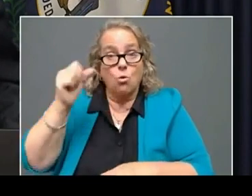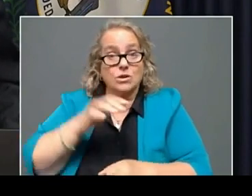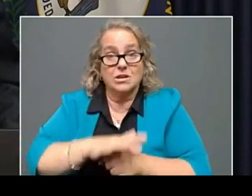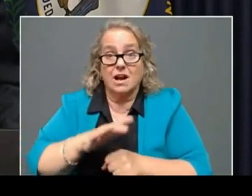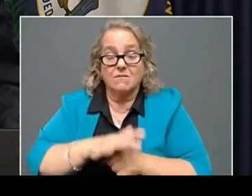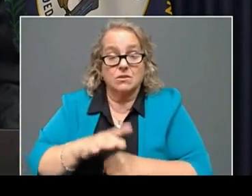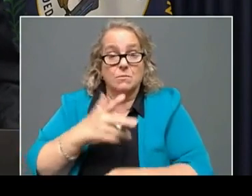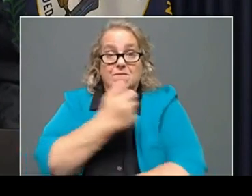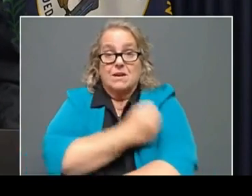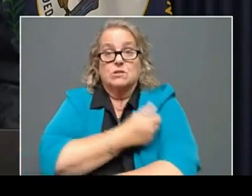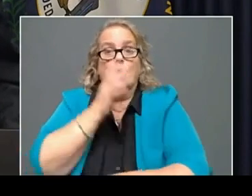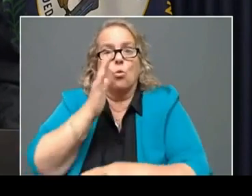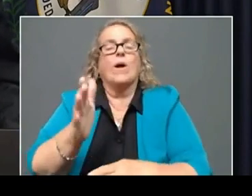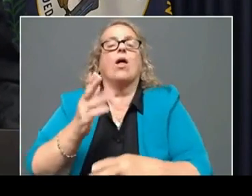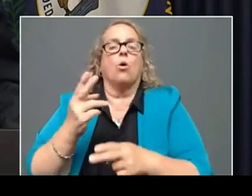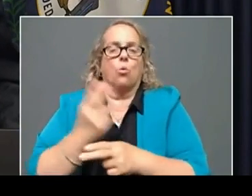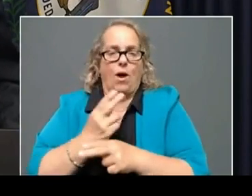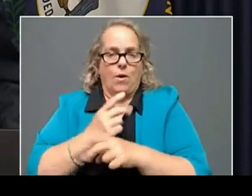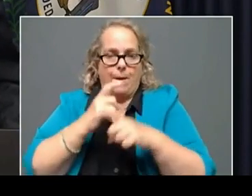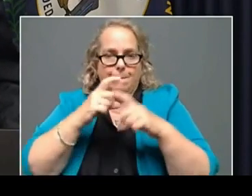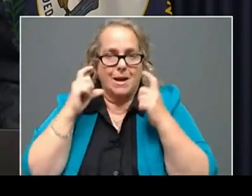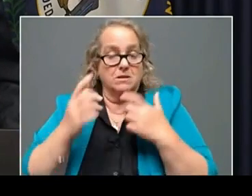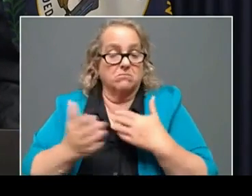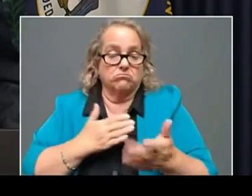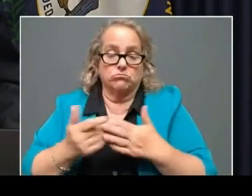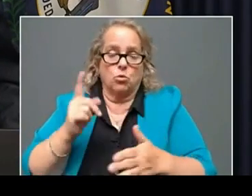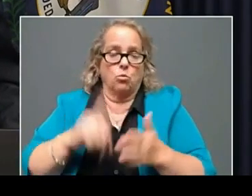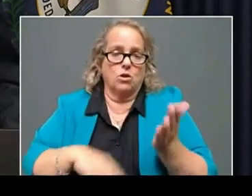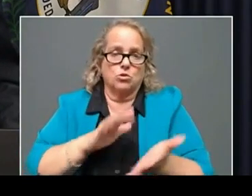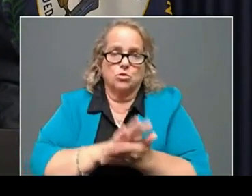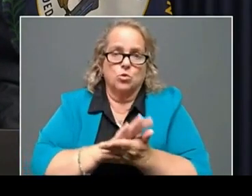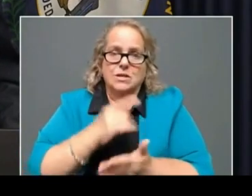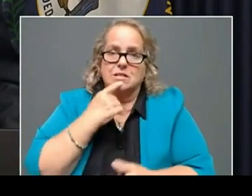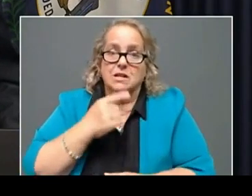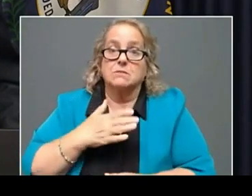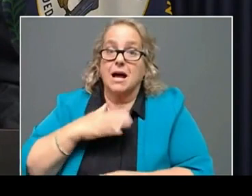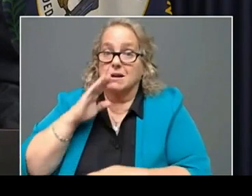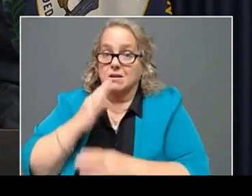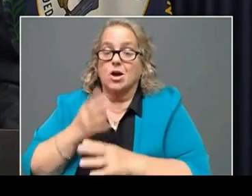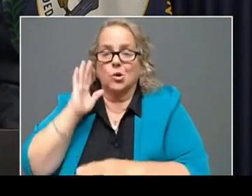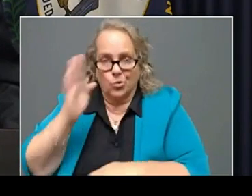regardless of what the school says. Um it's going to be the decision for for